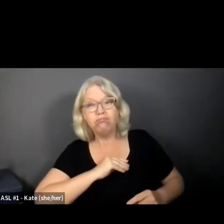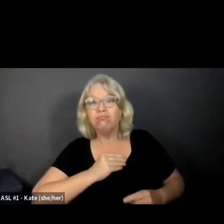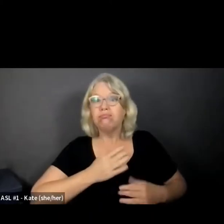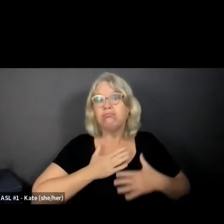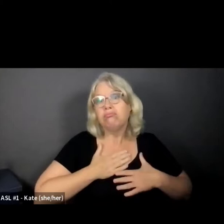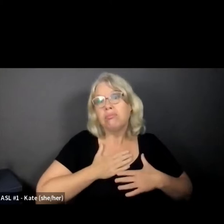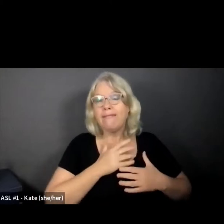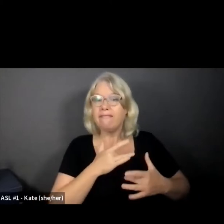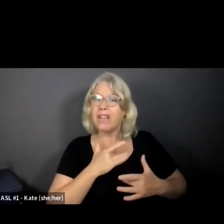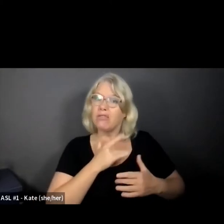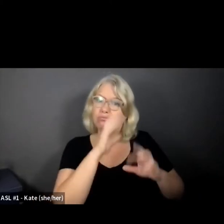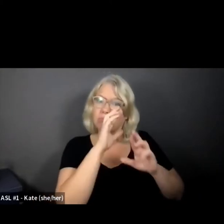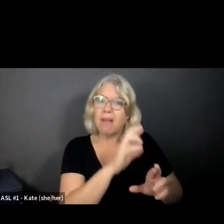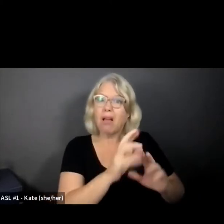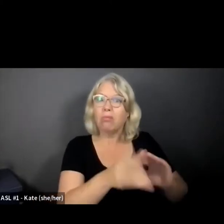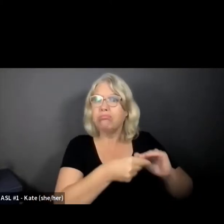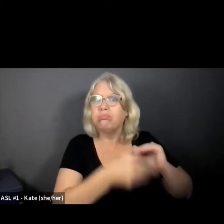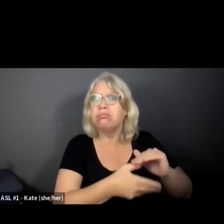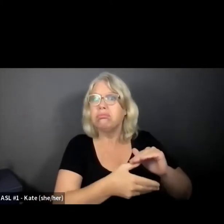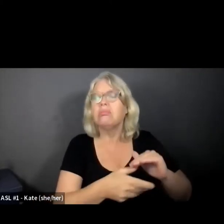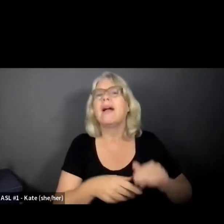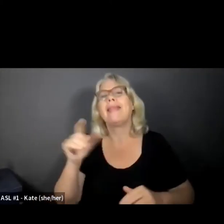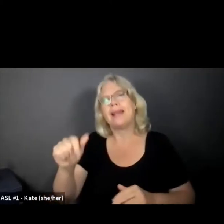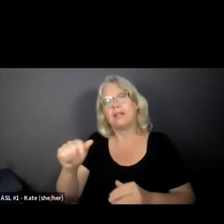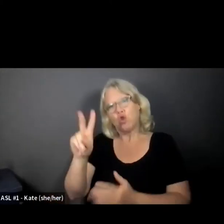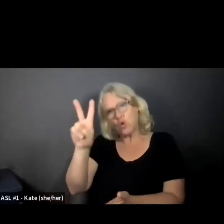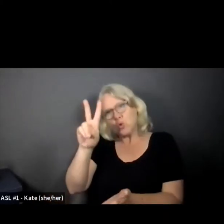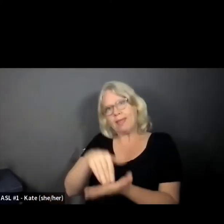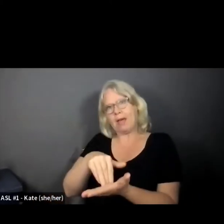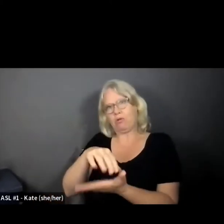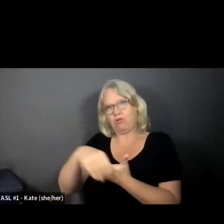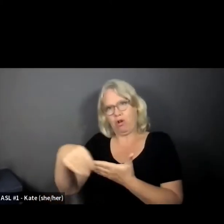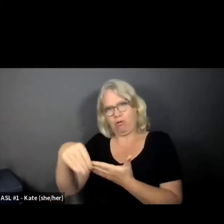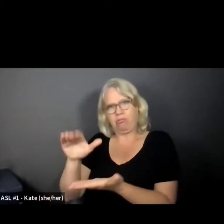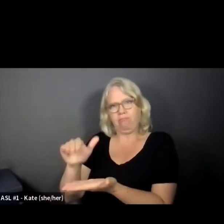OVER THE DECADES, WE HAVE SEEN AN INCREASE IN THE QUANTUM OF HUMAN RIGHTS GENERAL DAMAGE